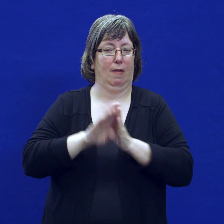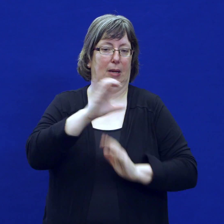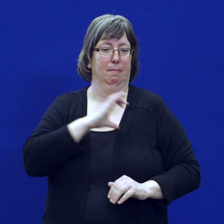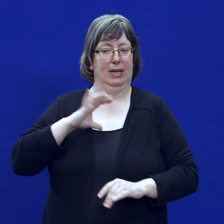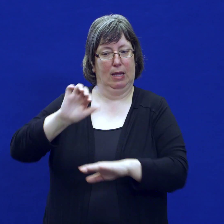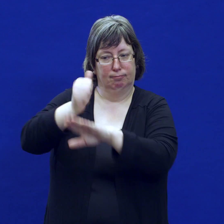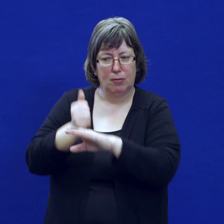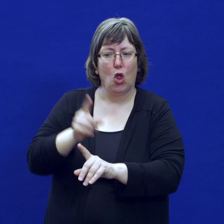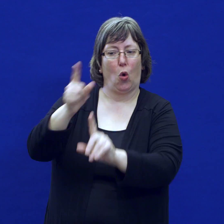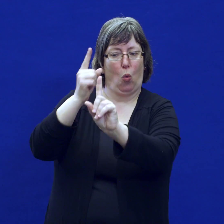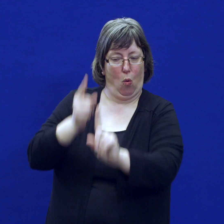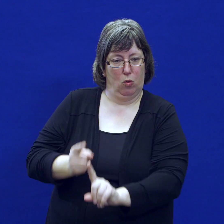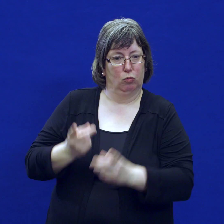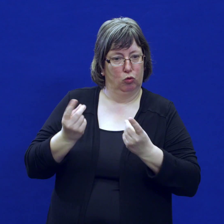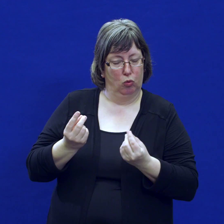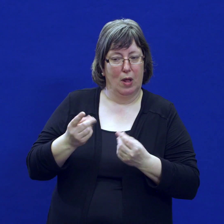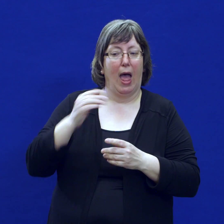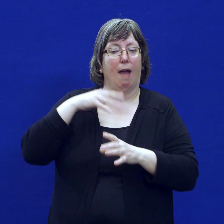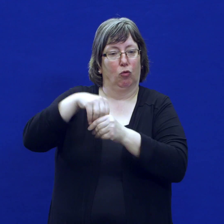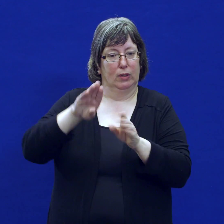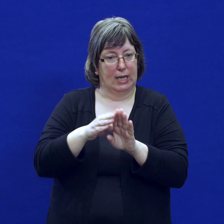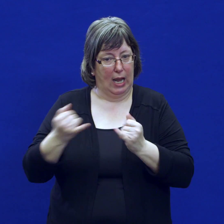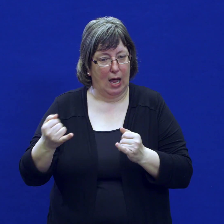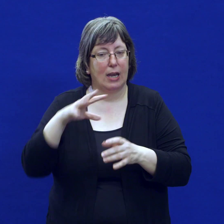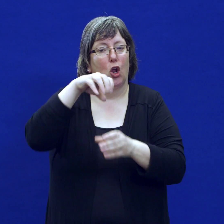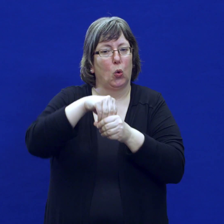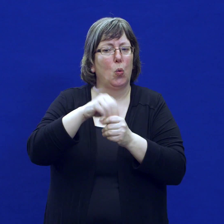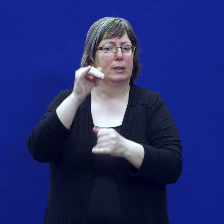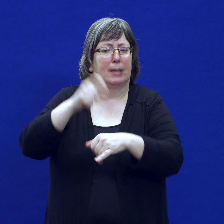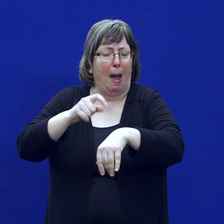that include deadlines for each stage of the